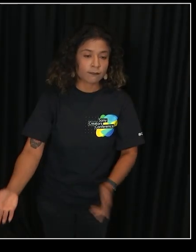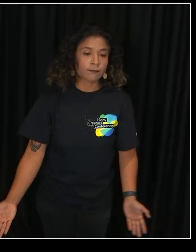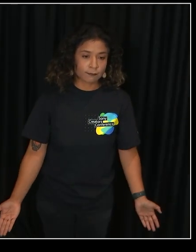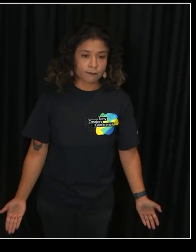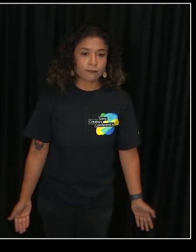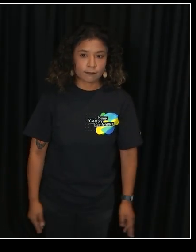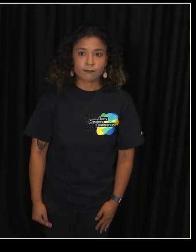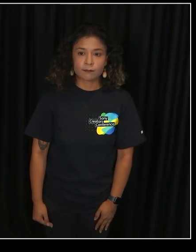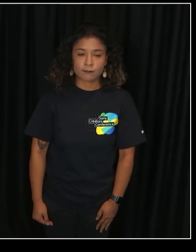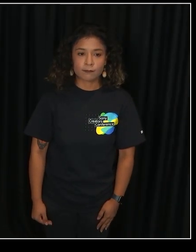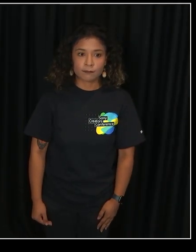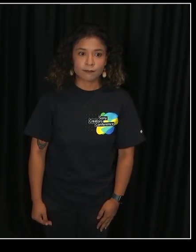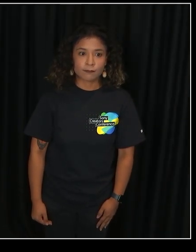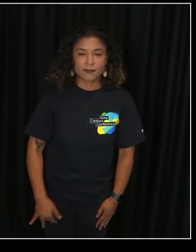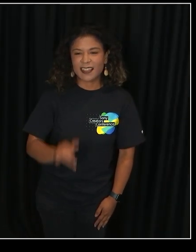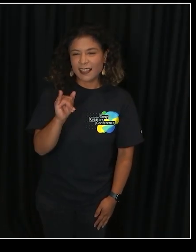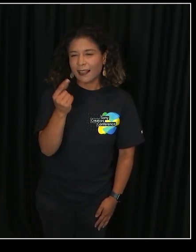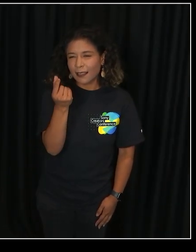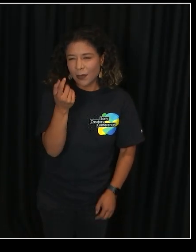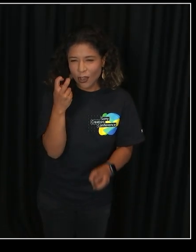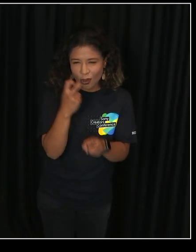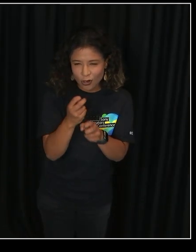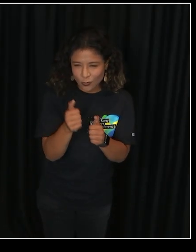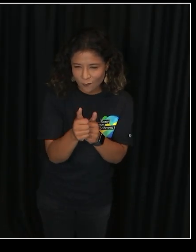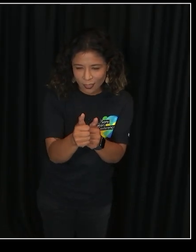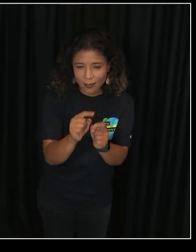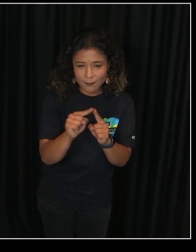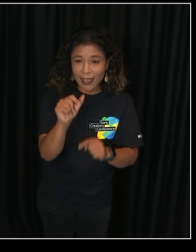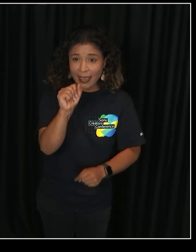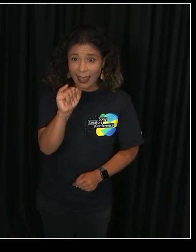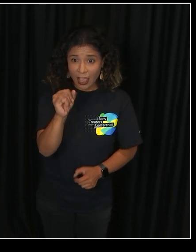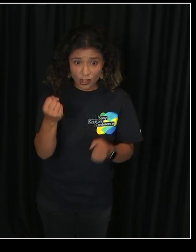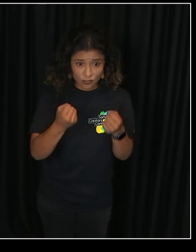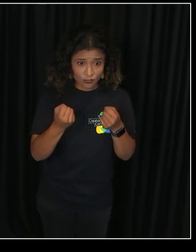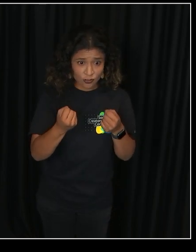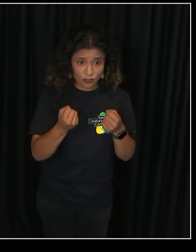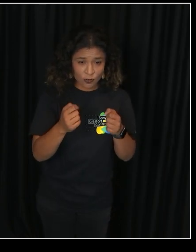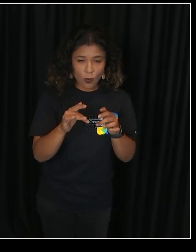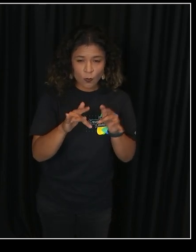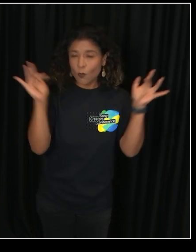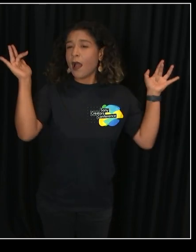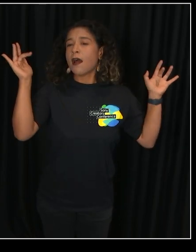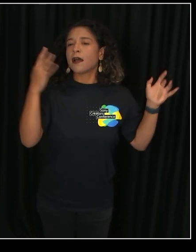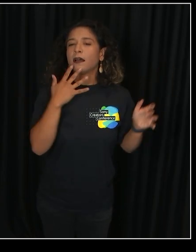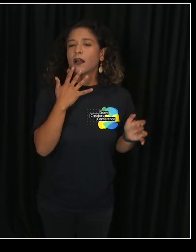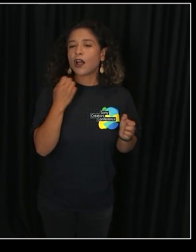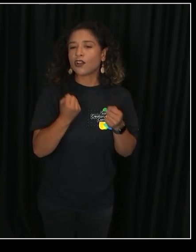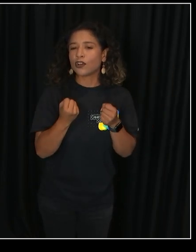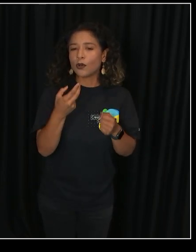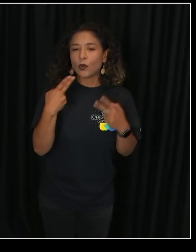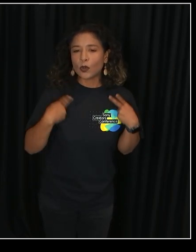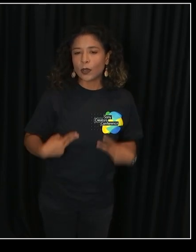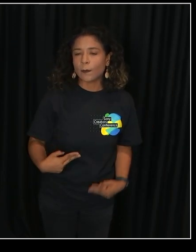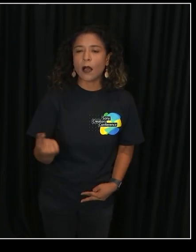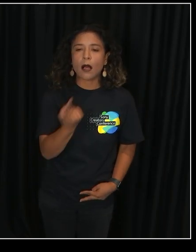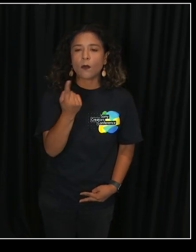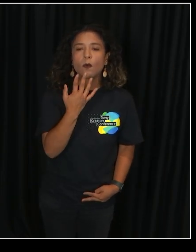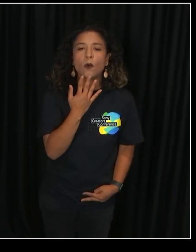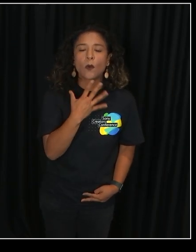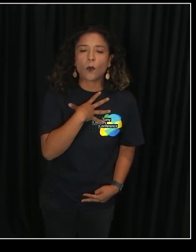So, that's a little hard to follow, I should've mentioned the AI cars are the brightly colored cars and the humans are all in white cars in these videos.